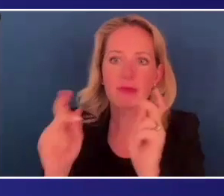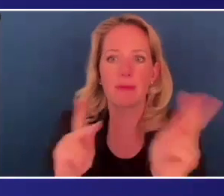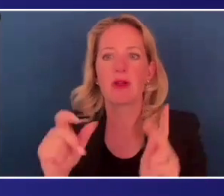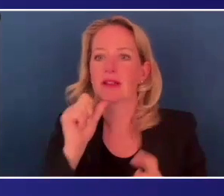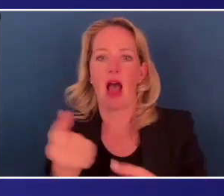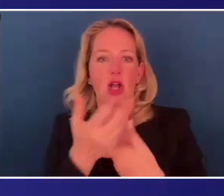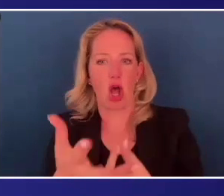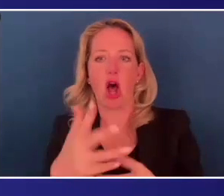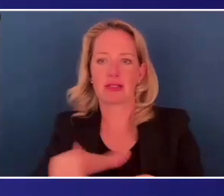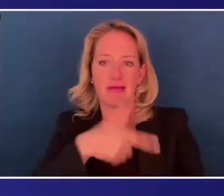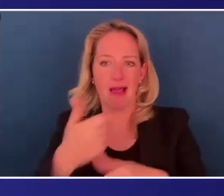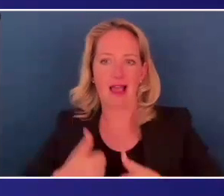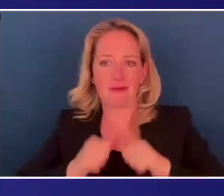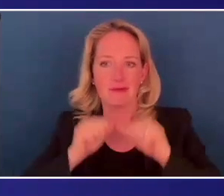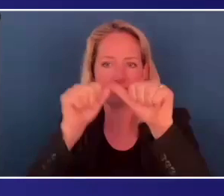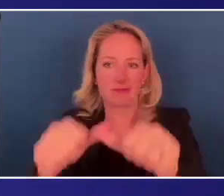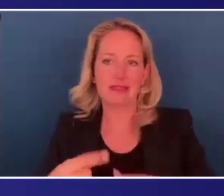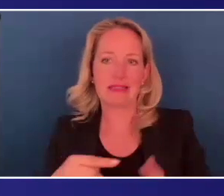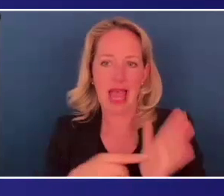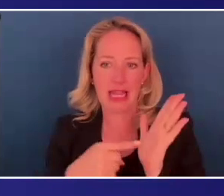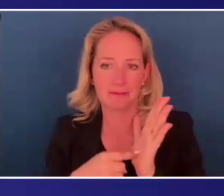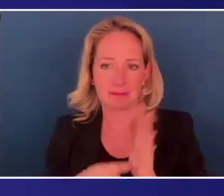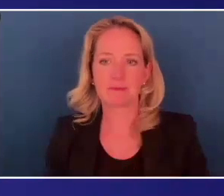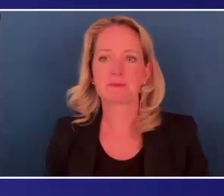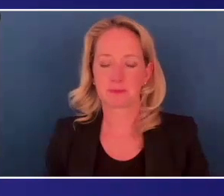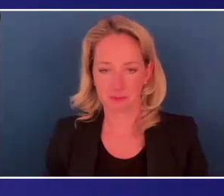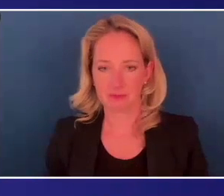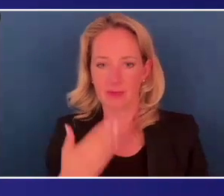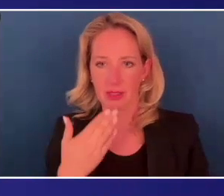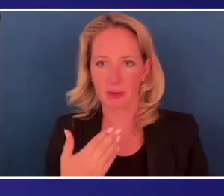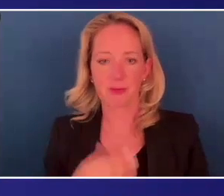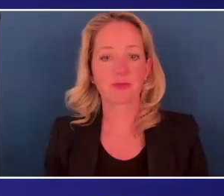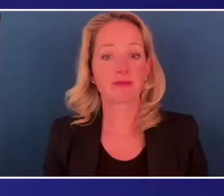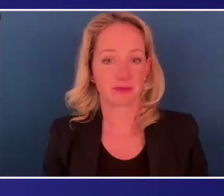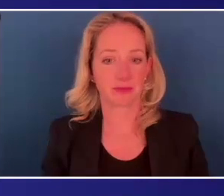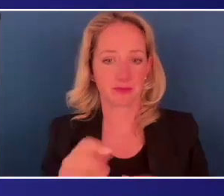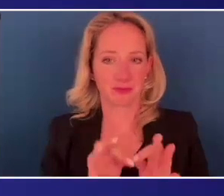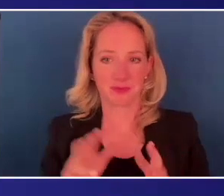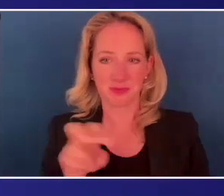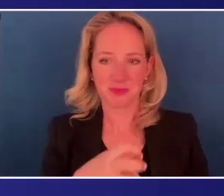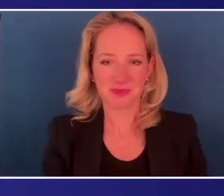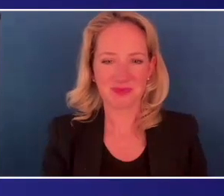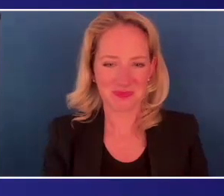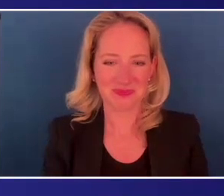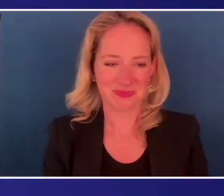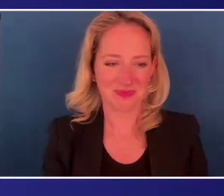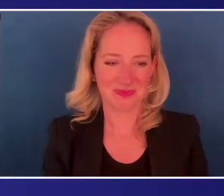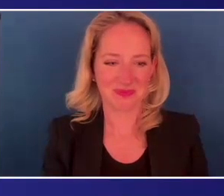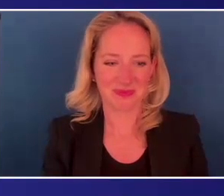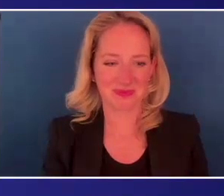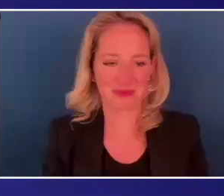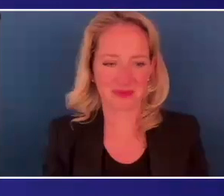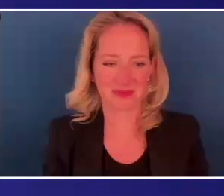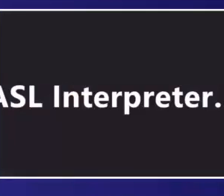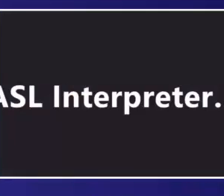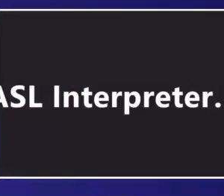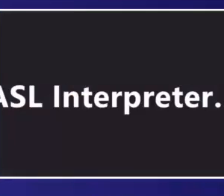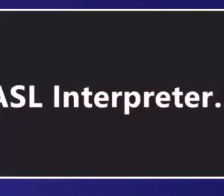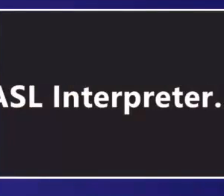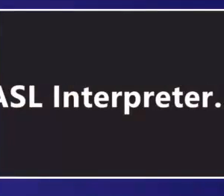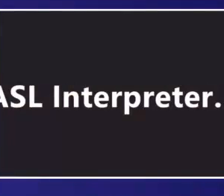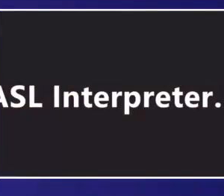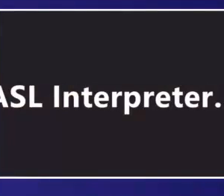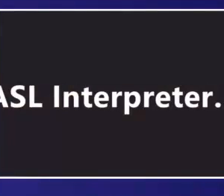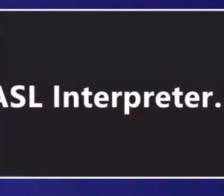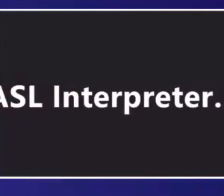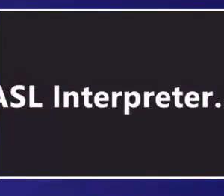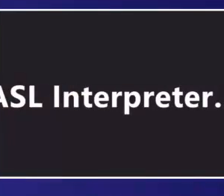Thank you. Thank you for your comments.